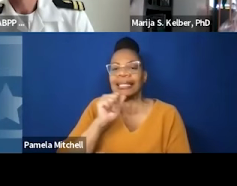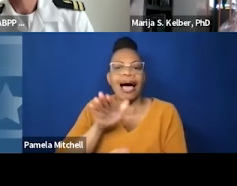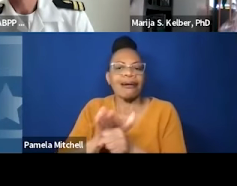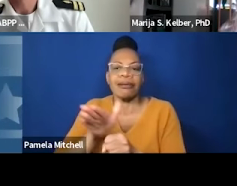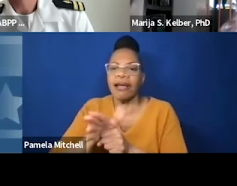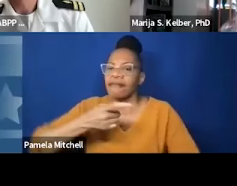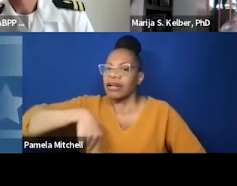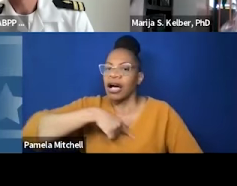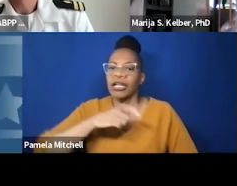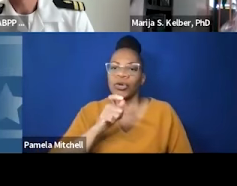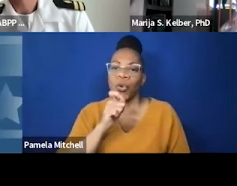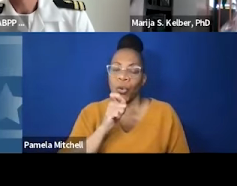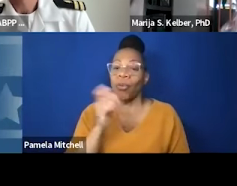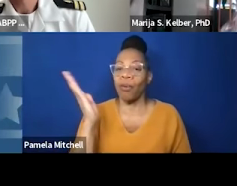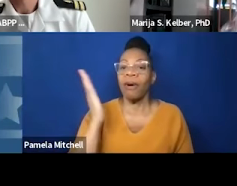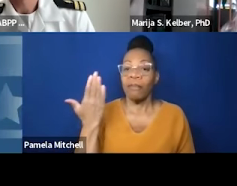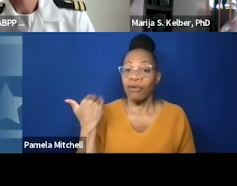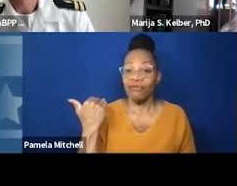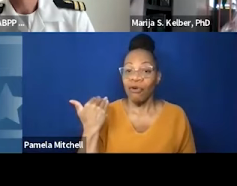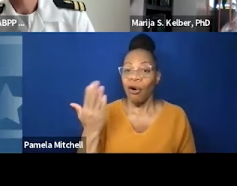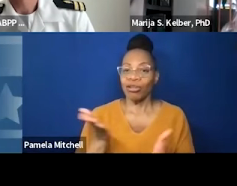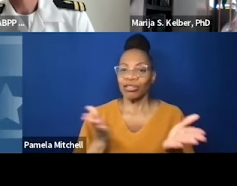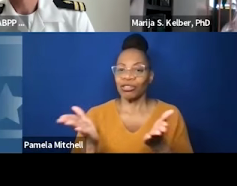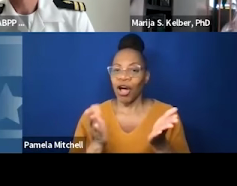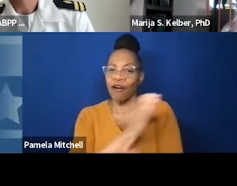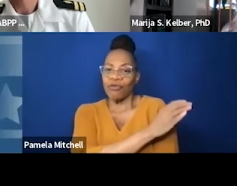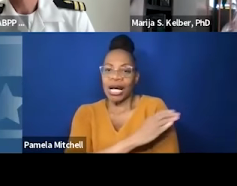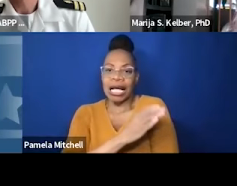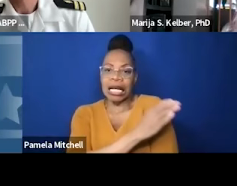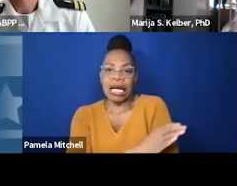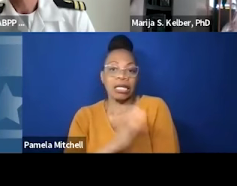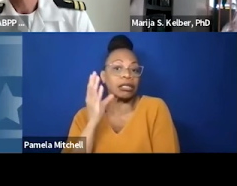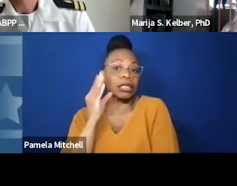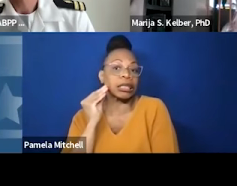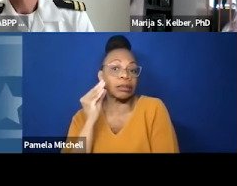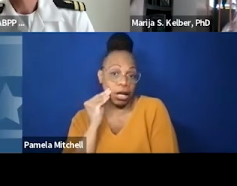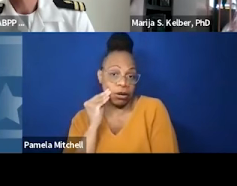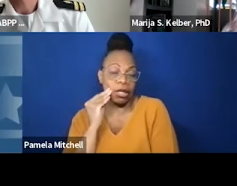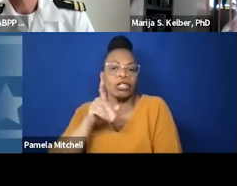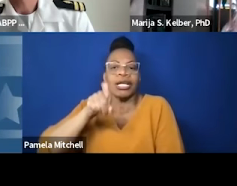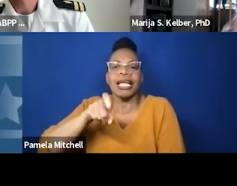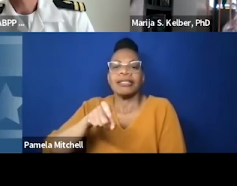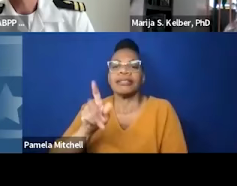who have previously served with lived experience. So really it is necessary for those with lived experience